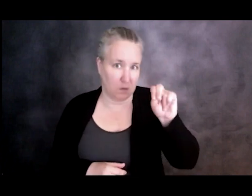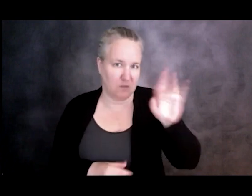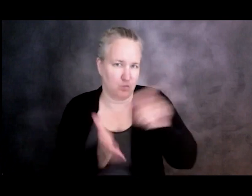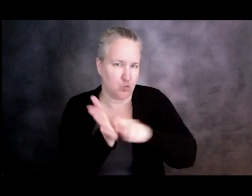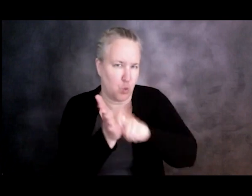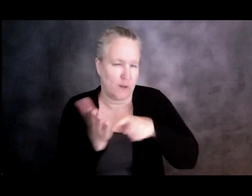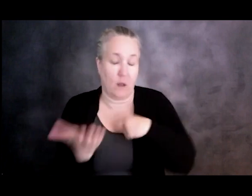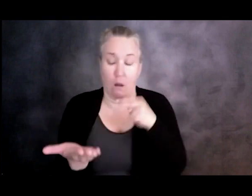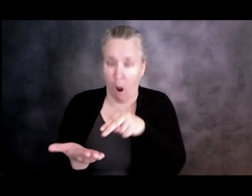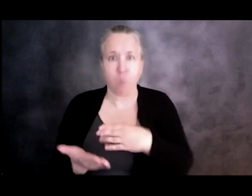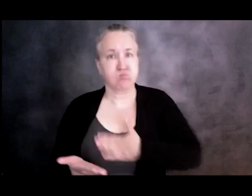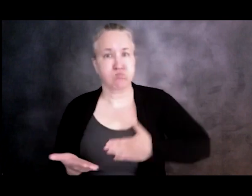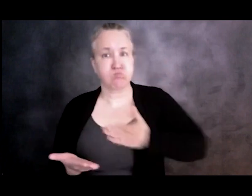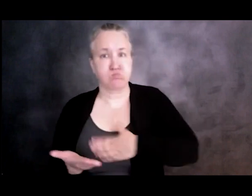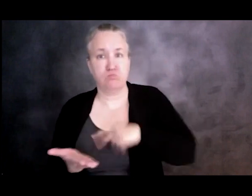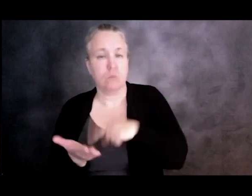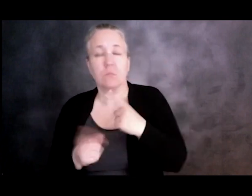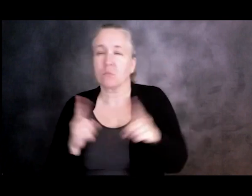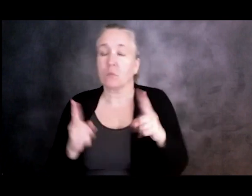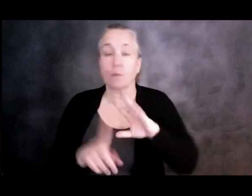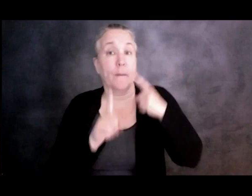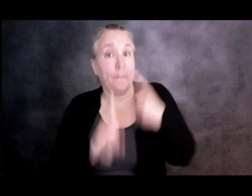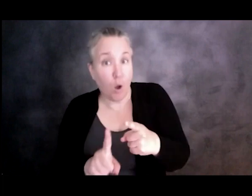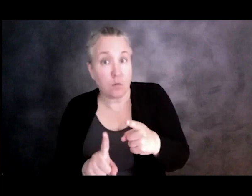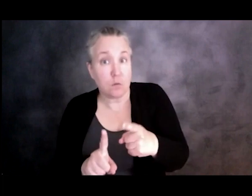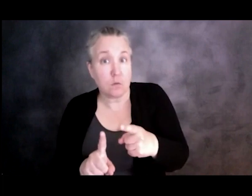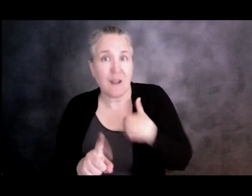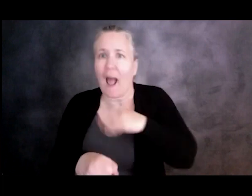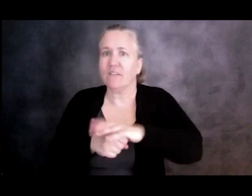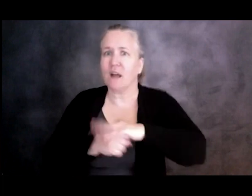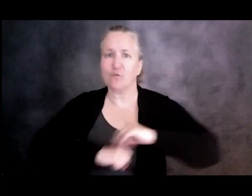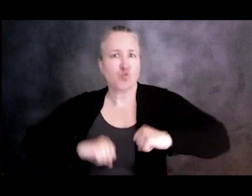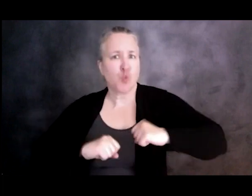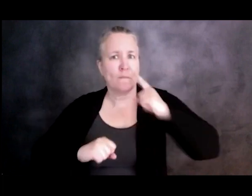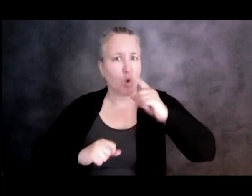And I think the point here is that there's room enough, or there should be room enough, for all of us to tell these kinds of stories.